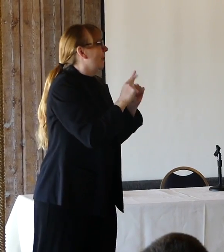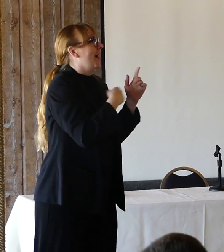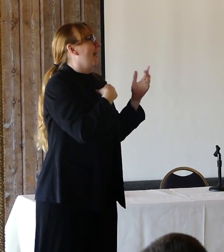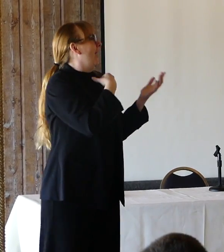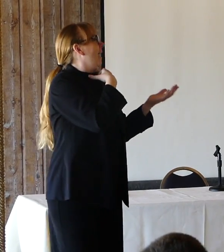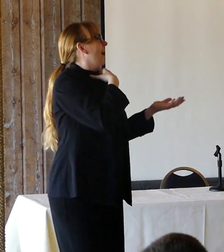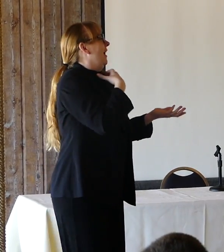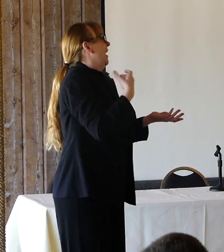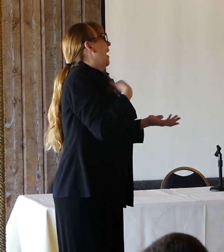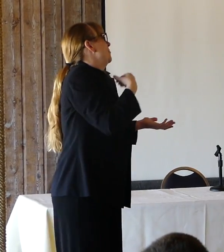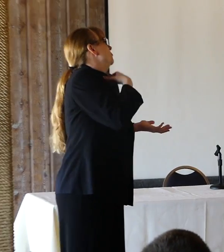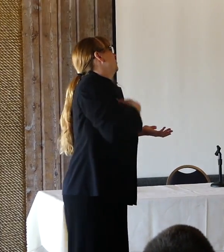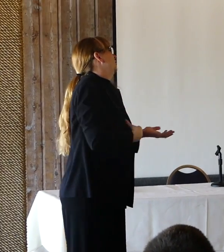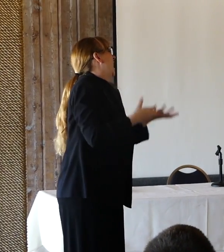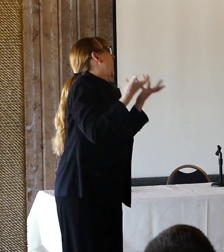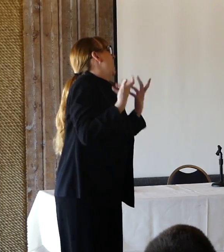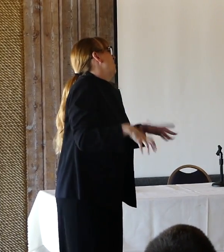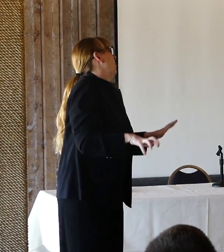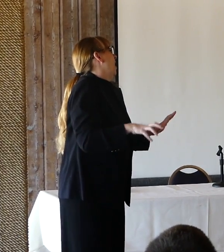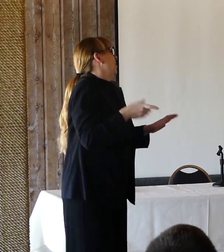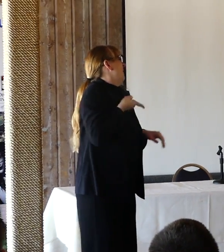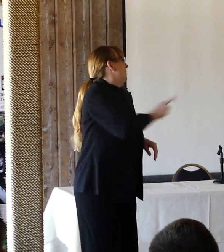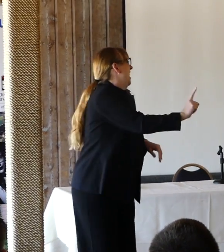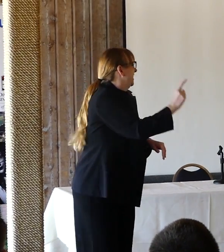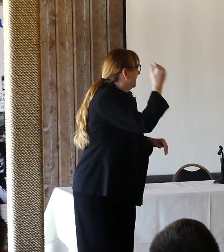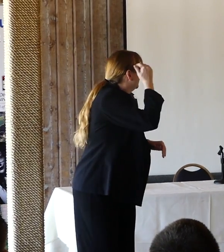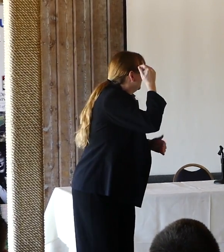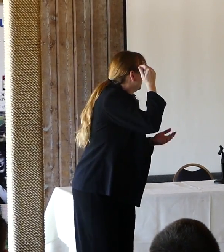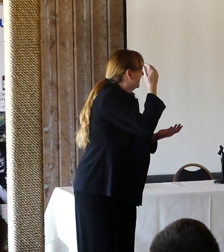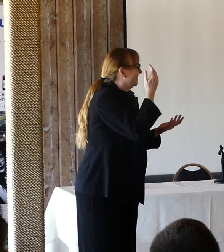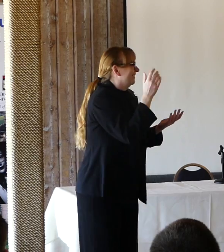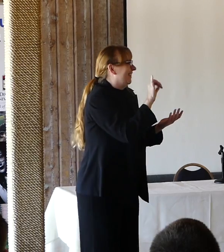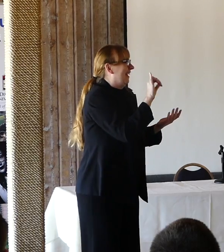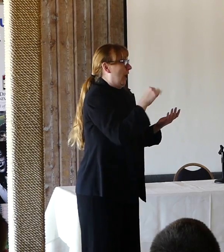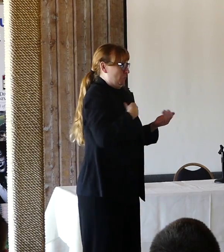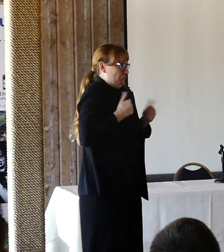but I don't want to offend them either.